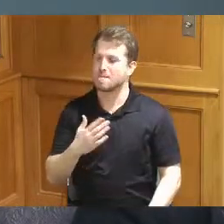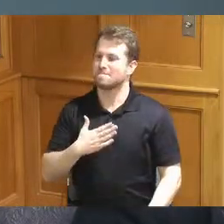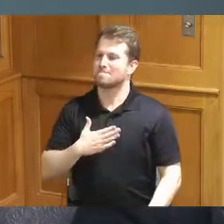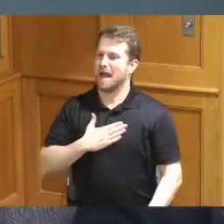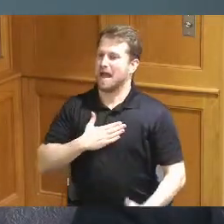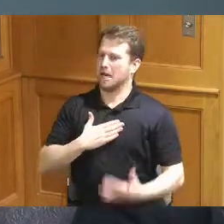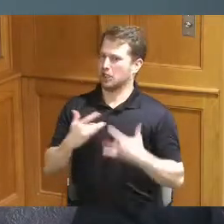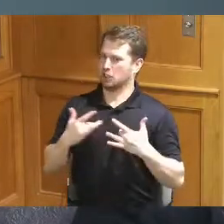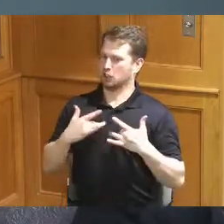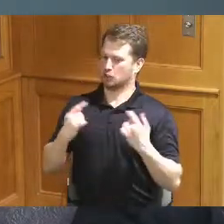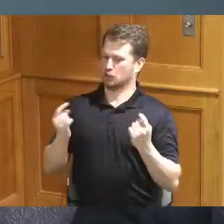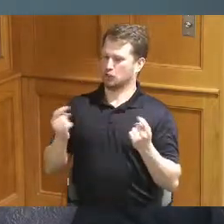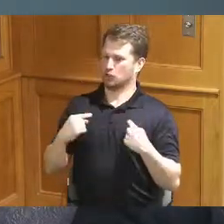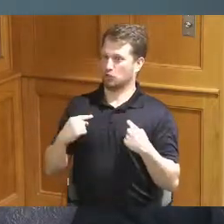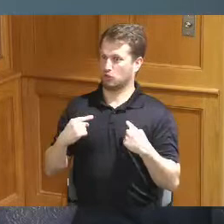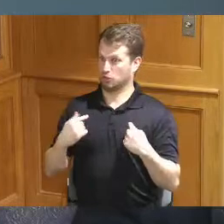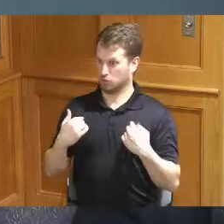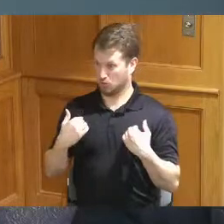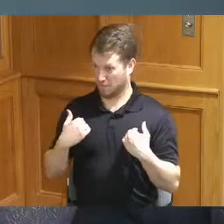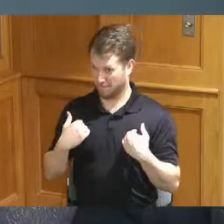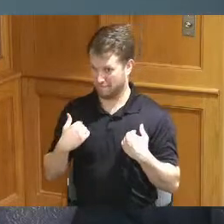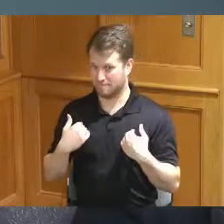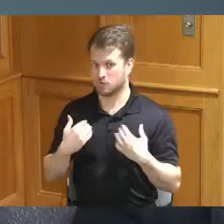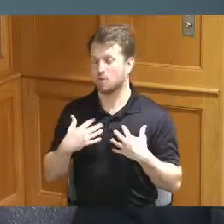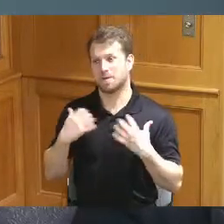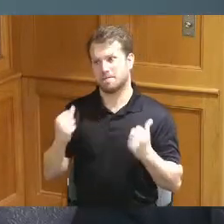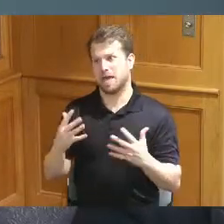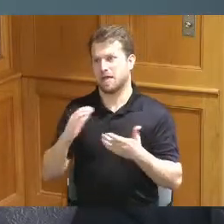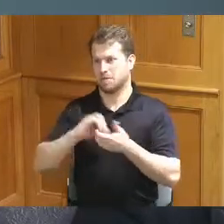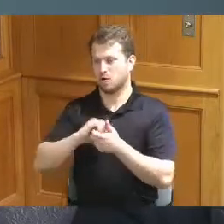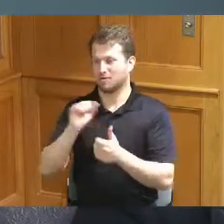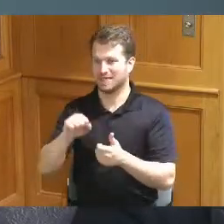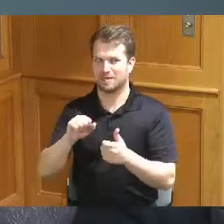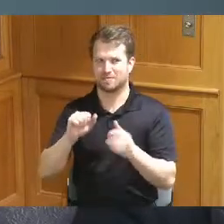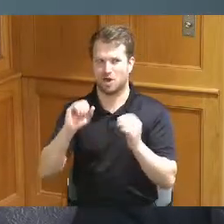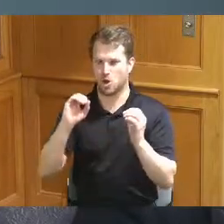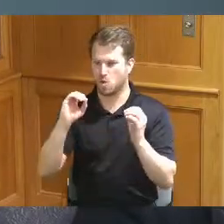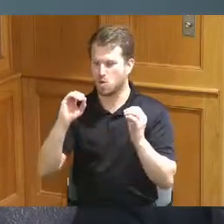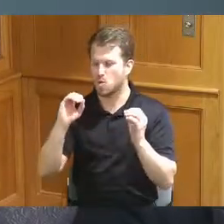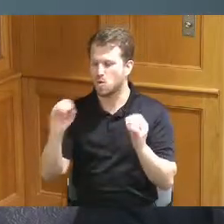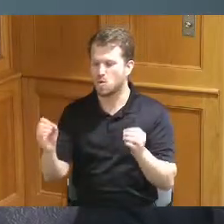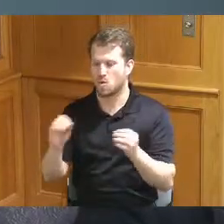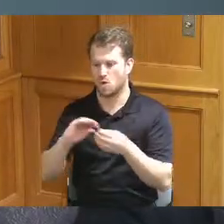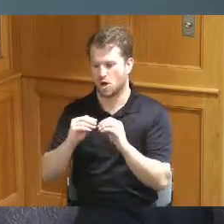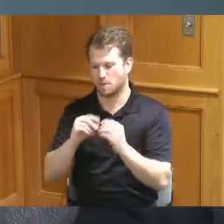do you have partners you have lots of Partners but there's no numbers on what each one of them